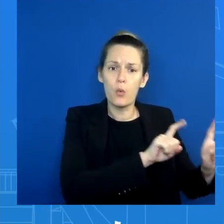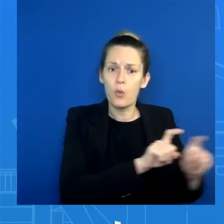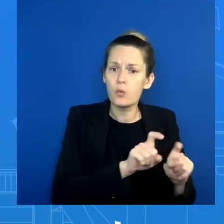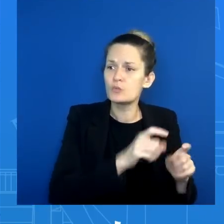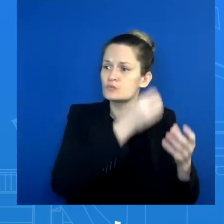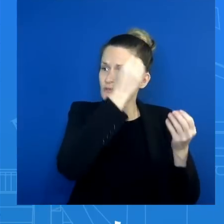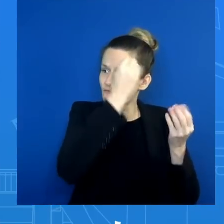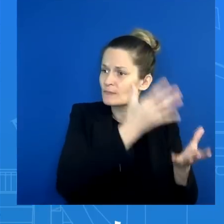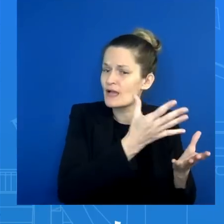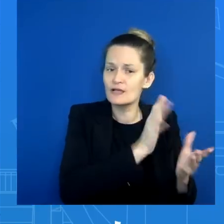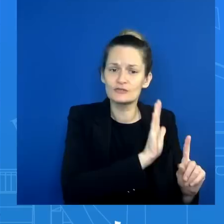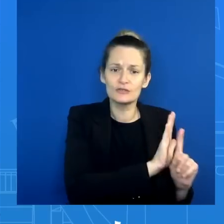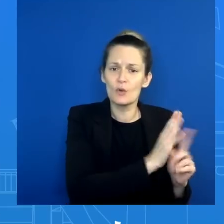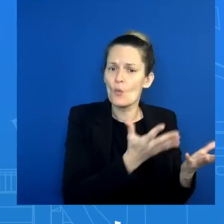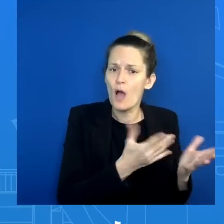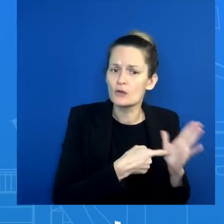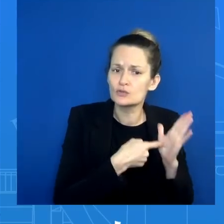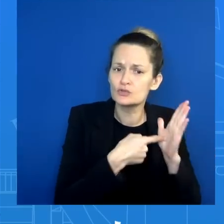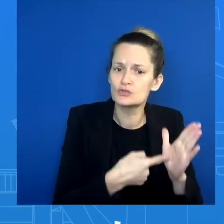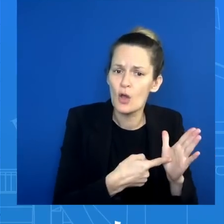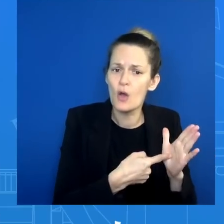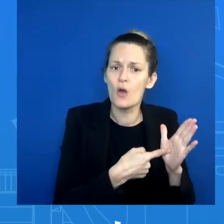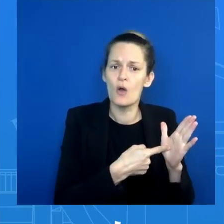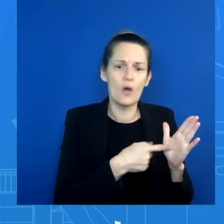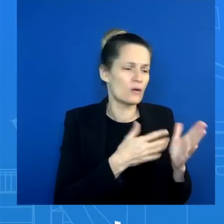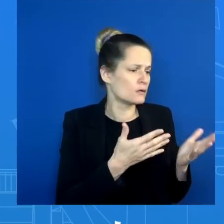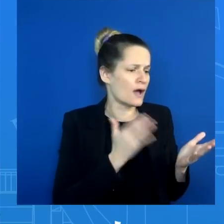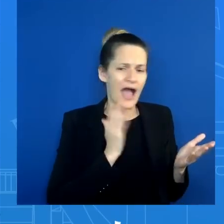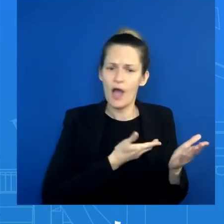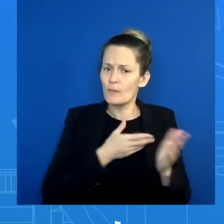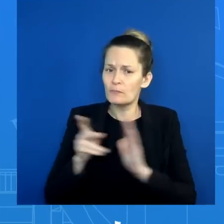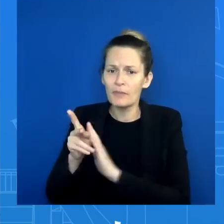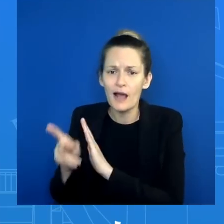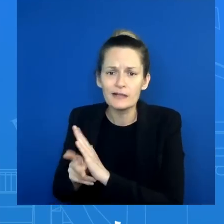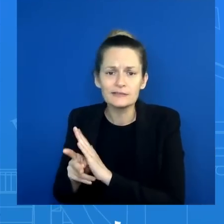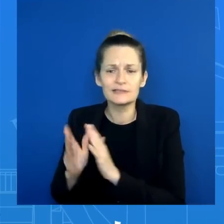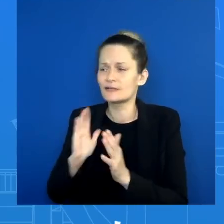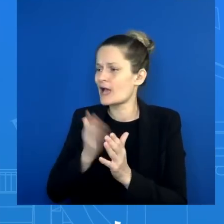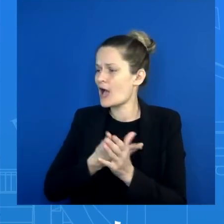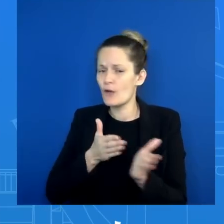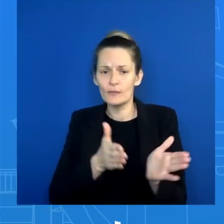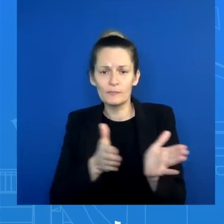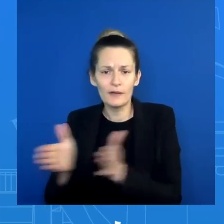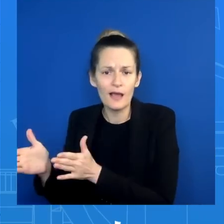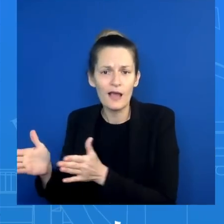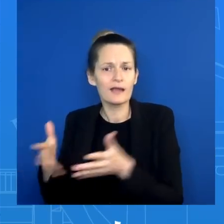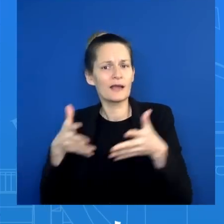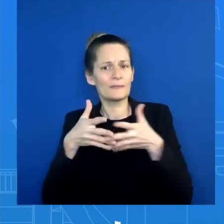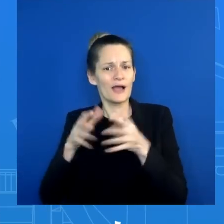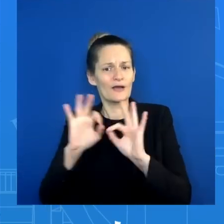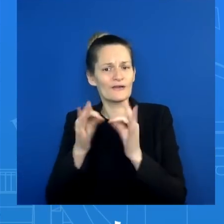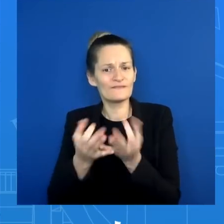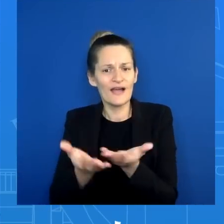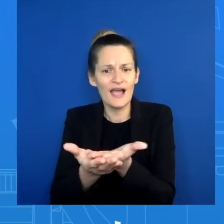And that is always been the plan of this president, especially as we look at the economy and making sure that we do not leave anybody behind.